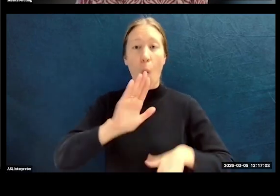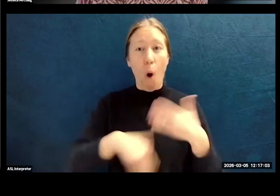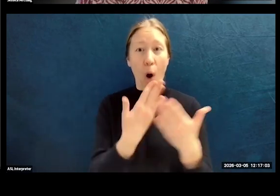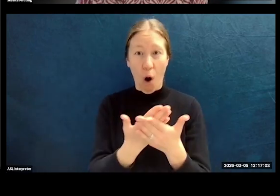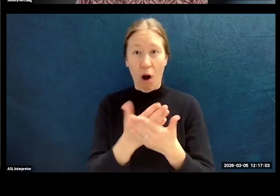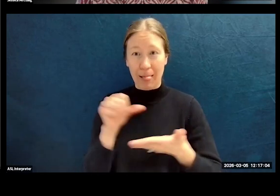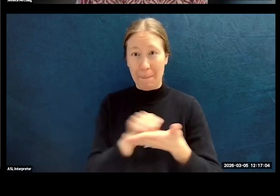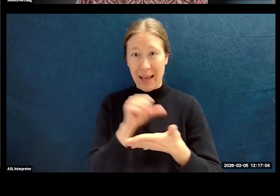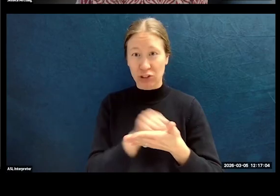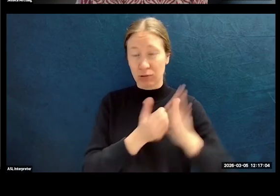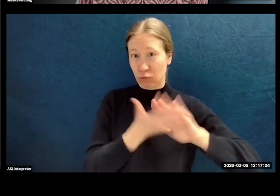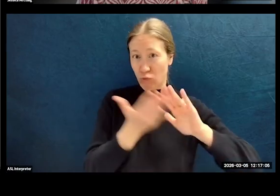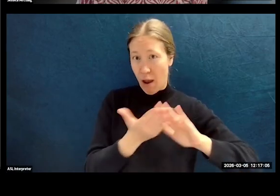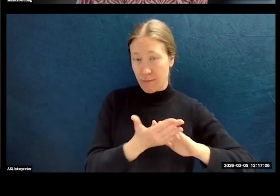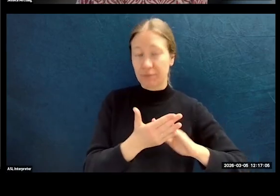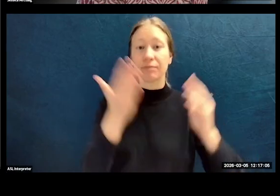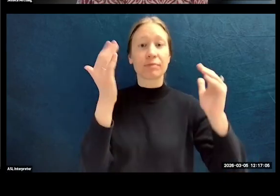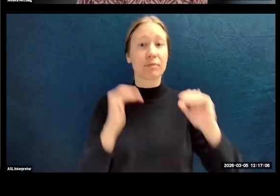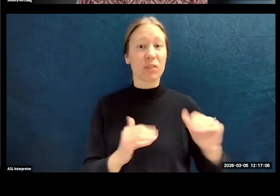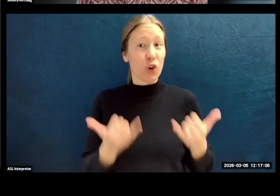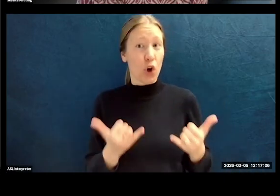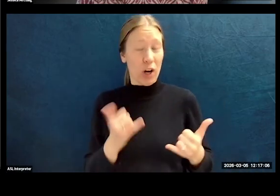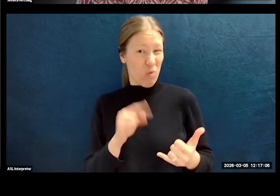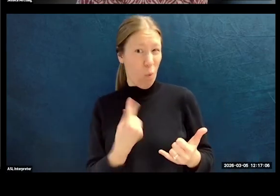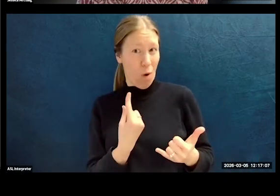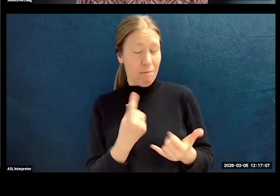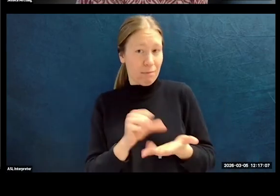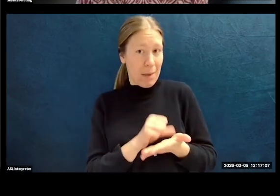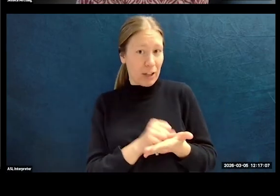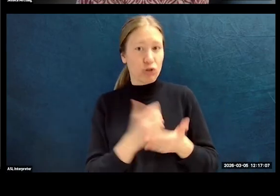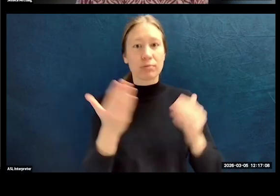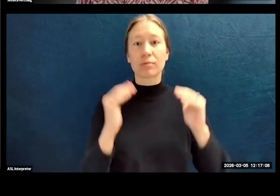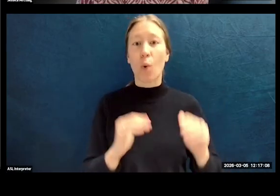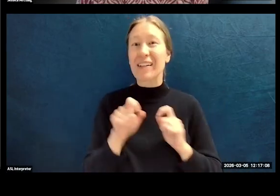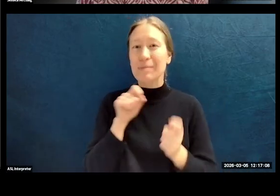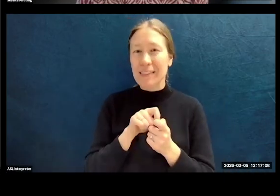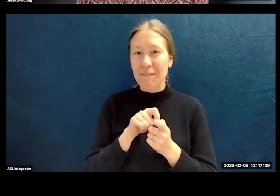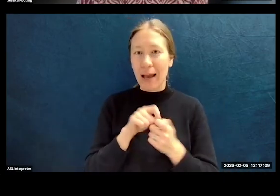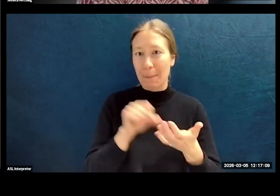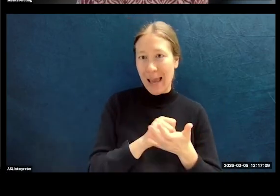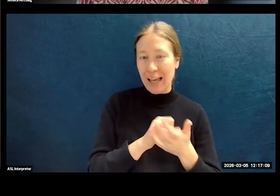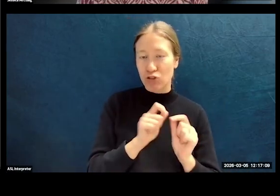the current page, or a specific page range within the document. In this case, I'm gonna run it on all pages,